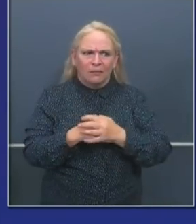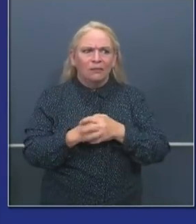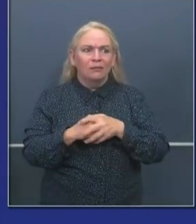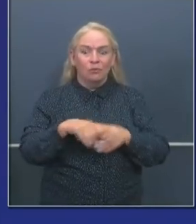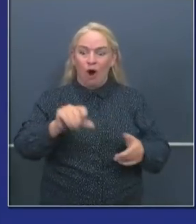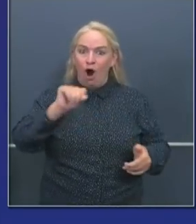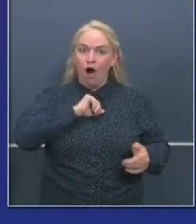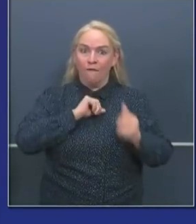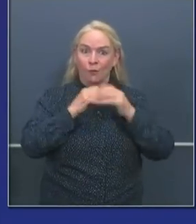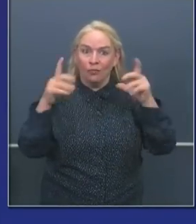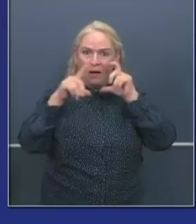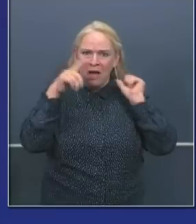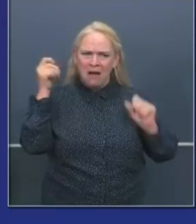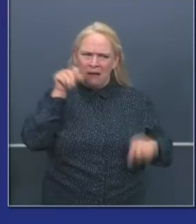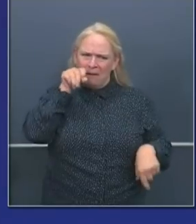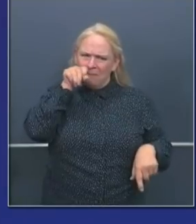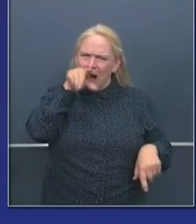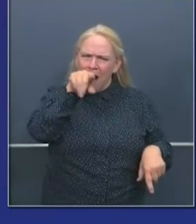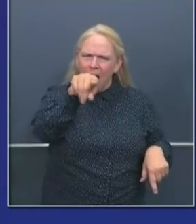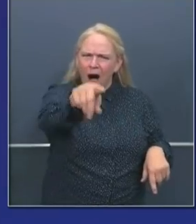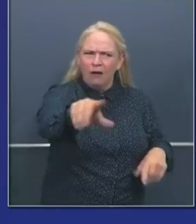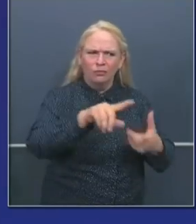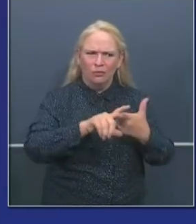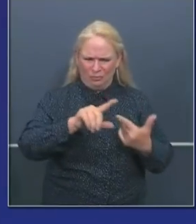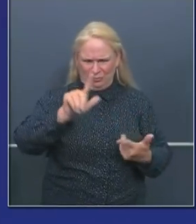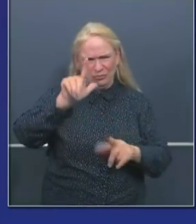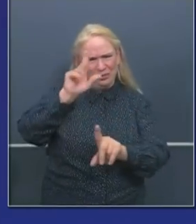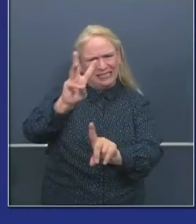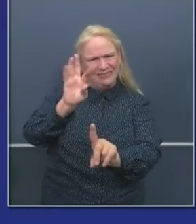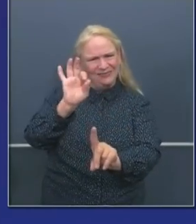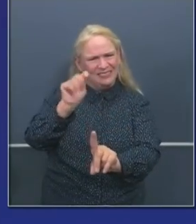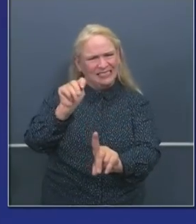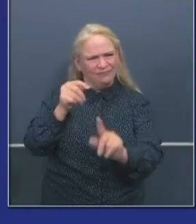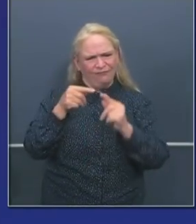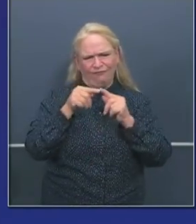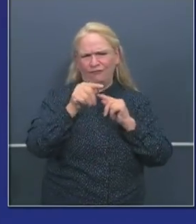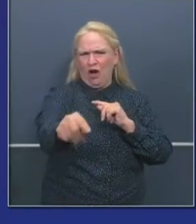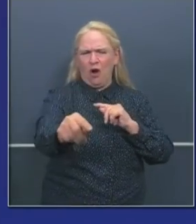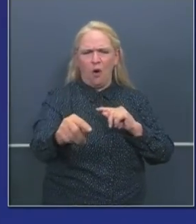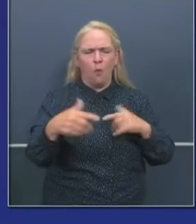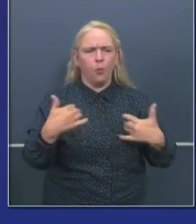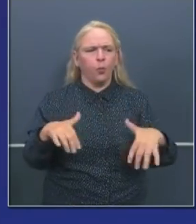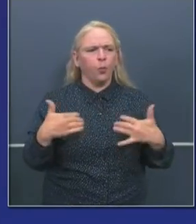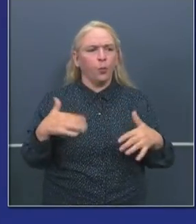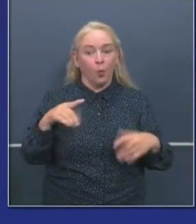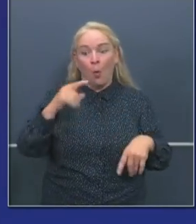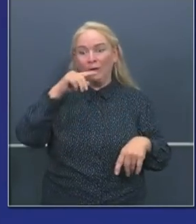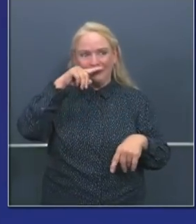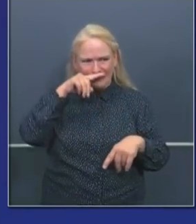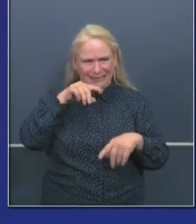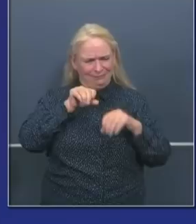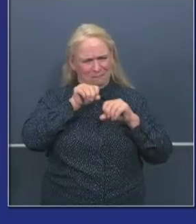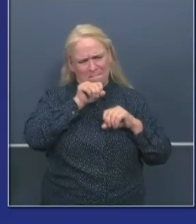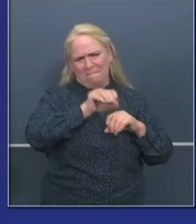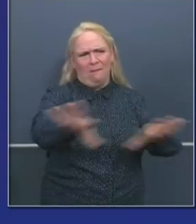BEFORE, IT'S A SLIDE THAT GIVES YOU A SENSE OF HOW FAR THE DROPLET WHEN IS YOU COUGH GO